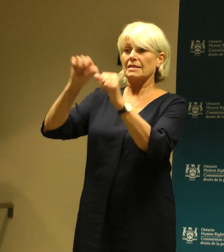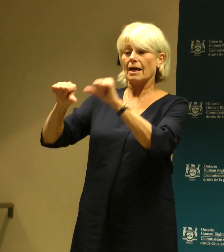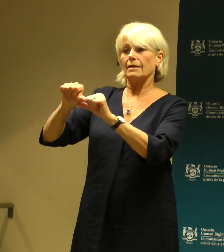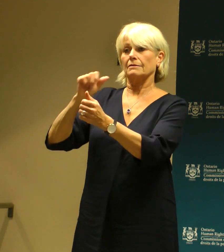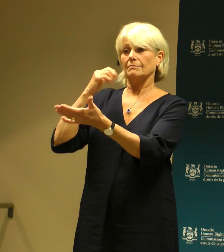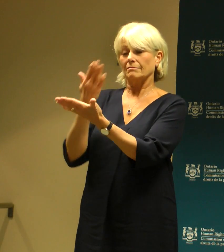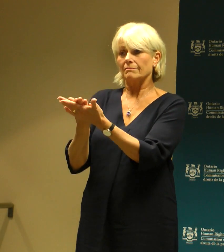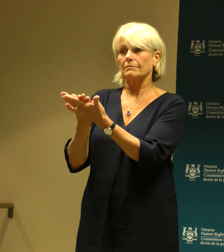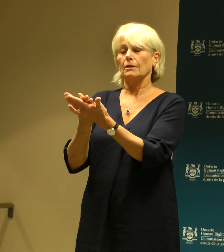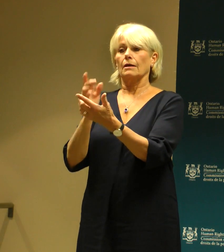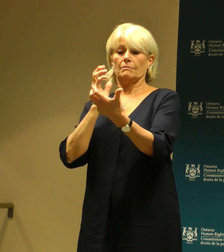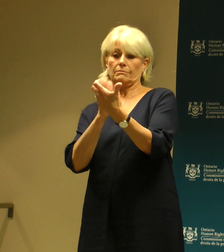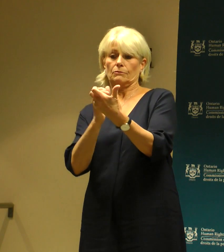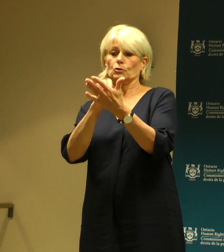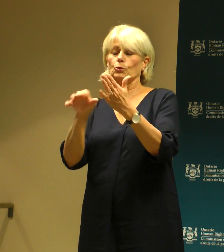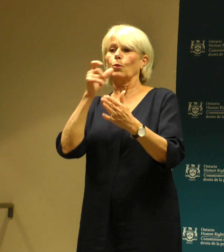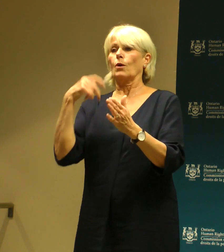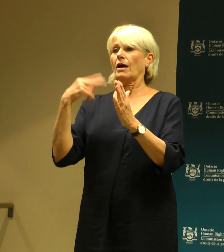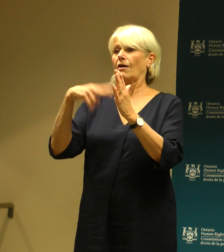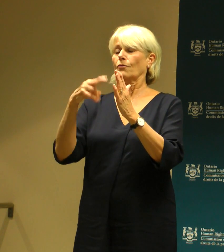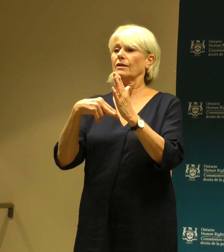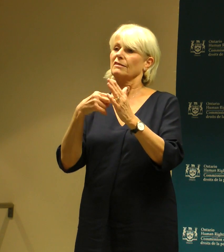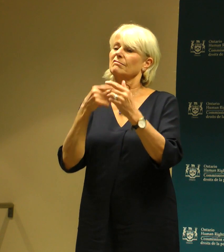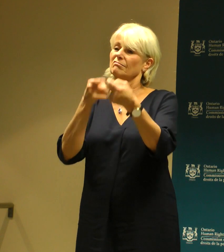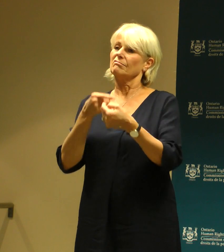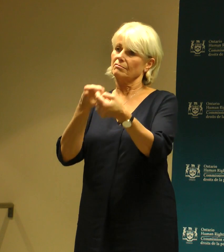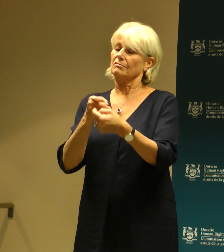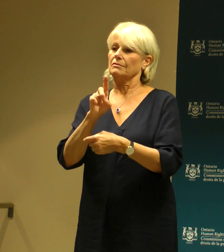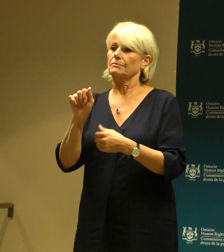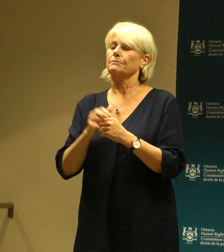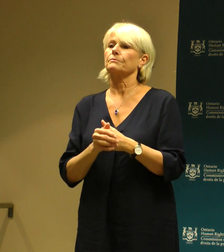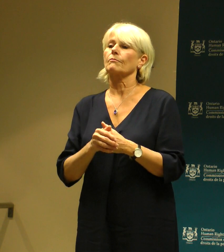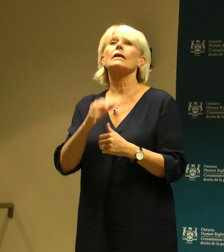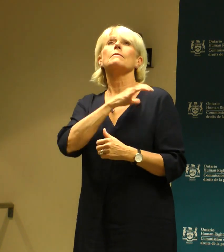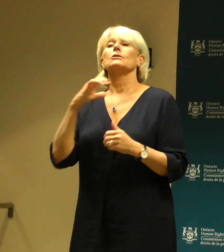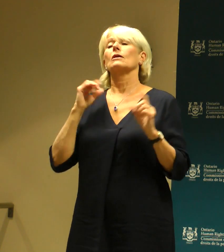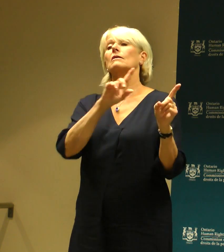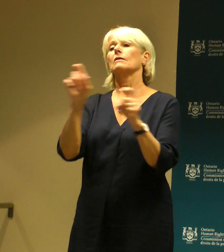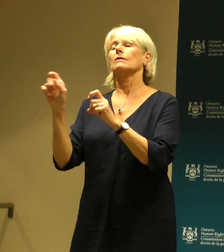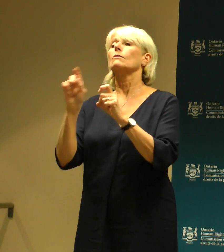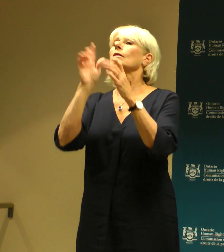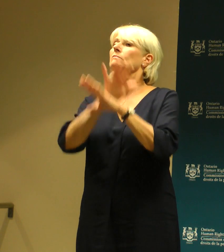to meet the needs of students with reading disabilities. The Commission’s inquiry is provincial in scope.